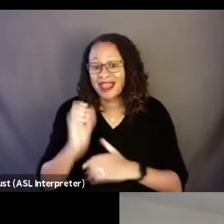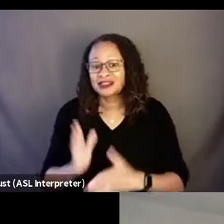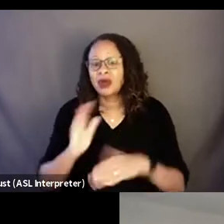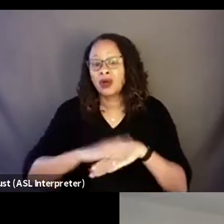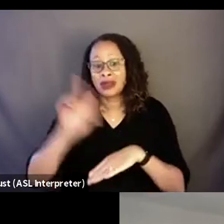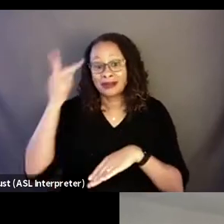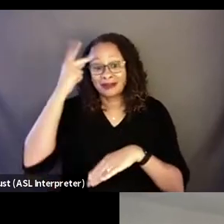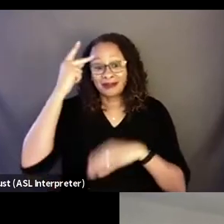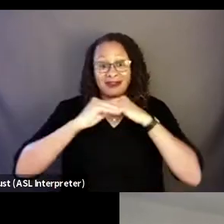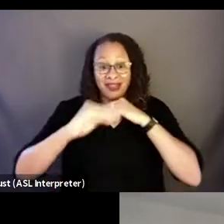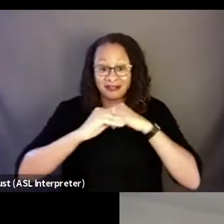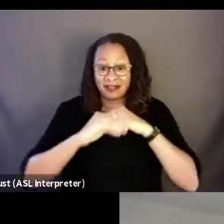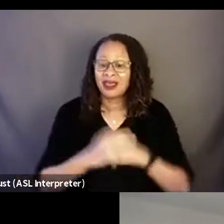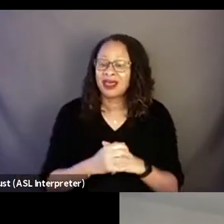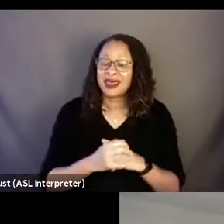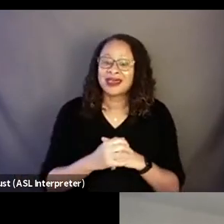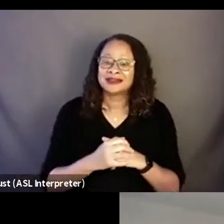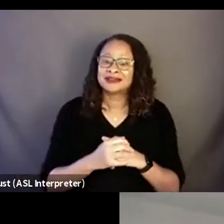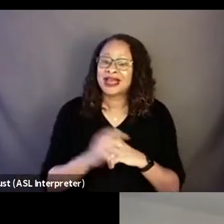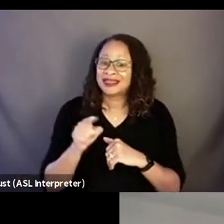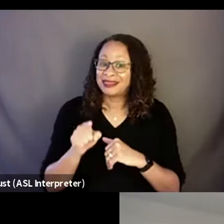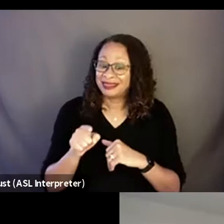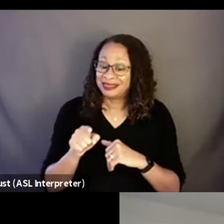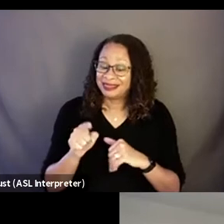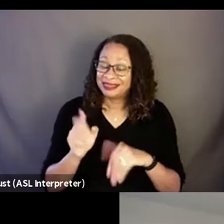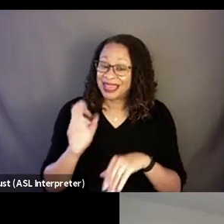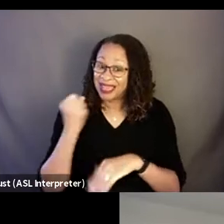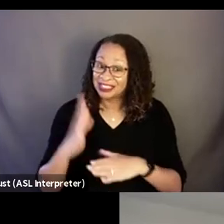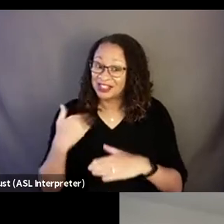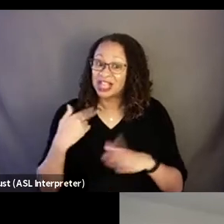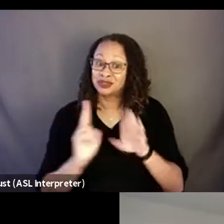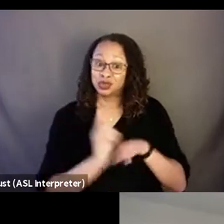in that they've been able to show the film for lawmakers,